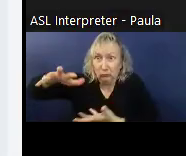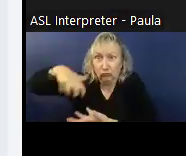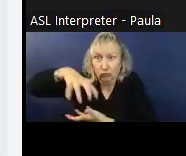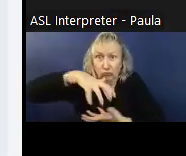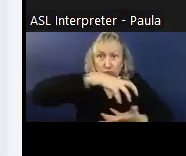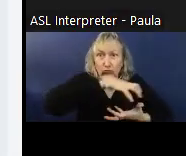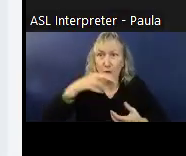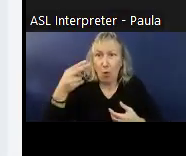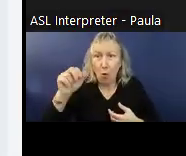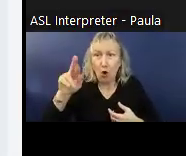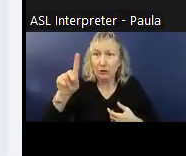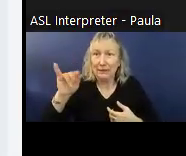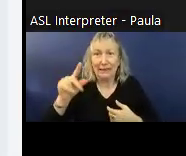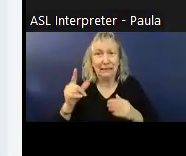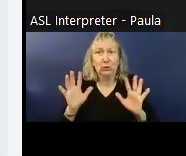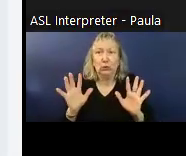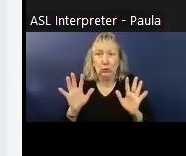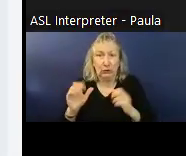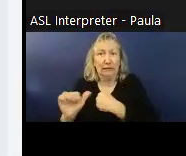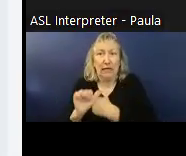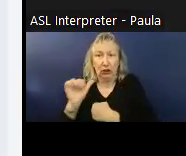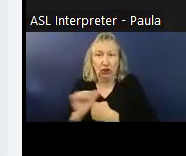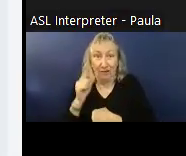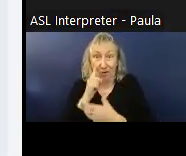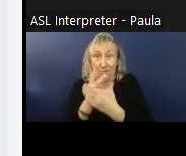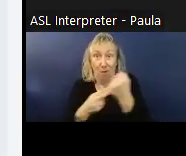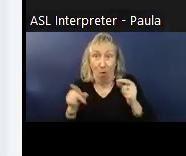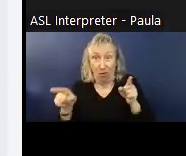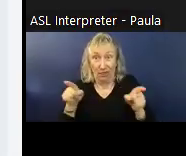OK, thank you.